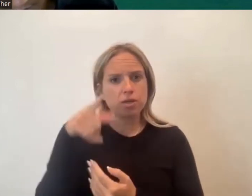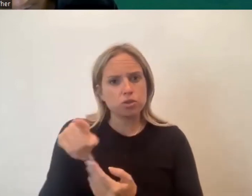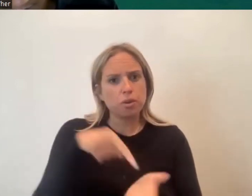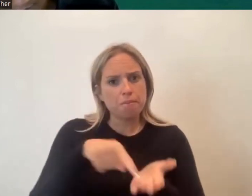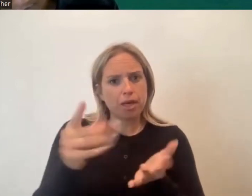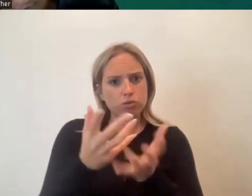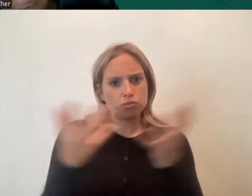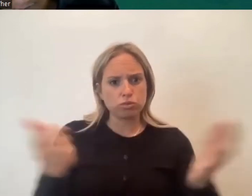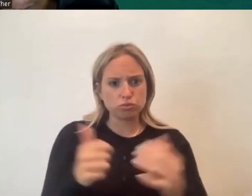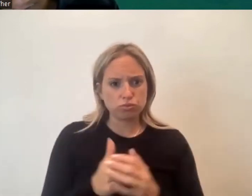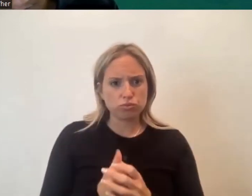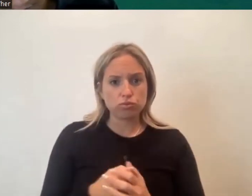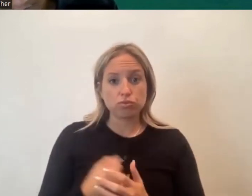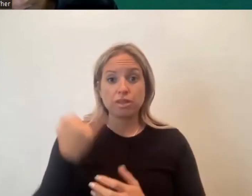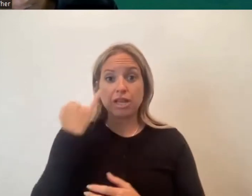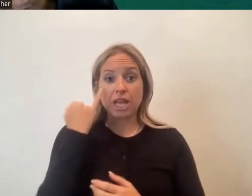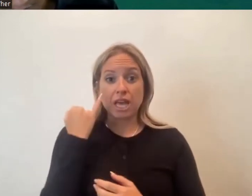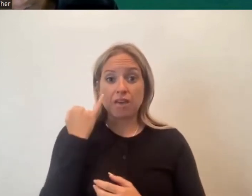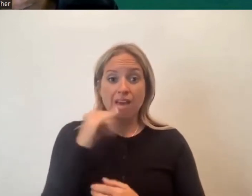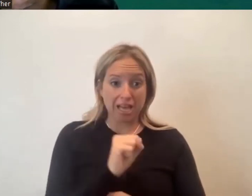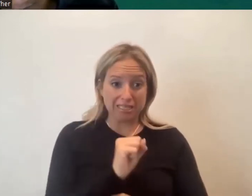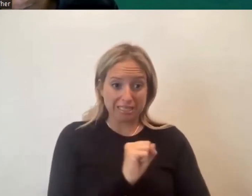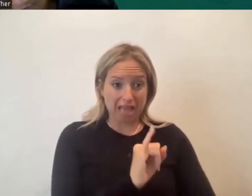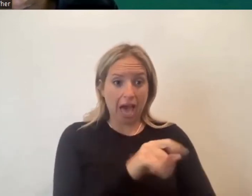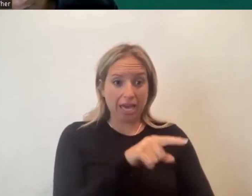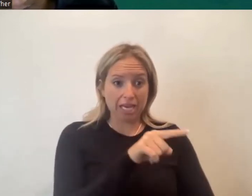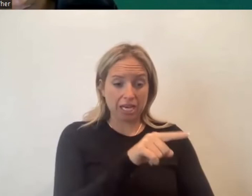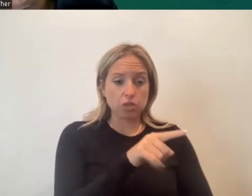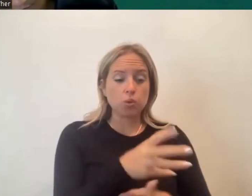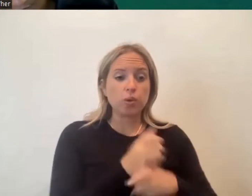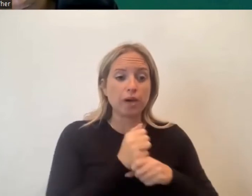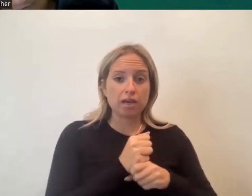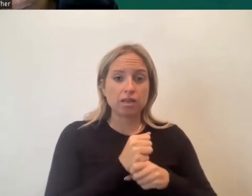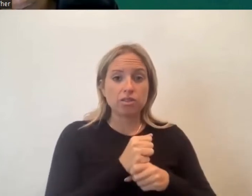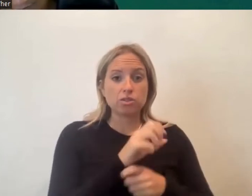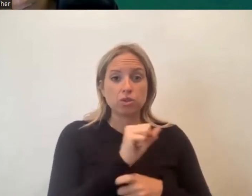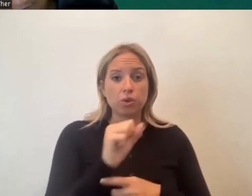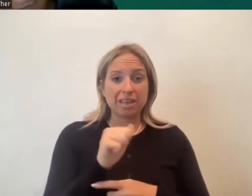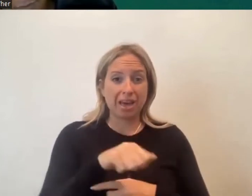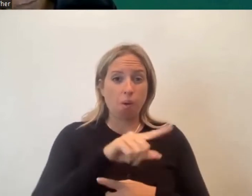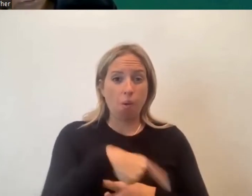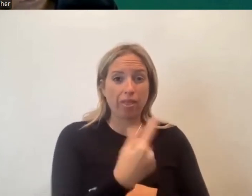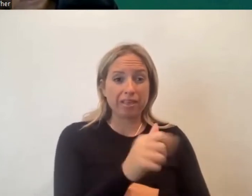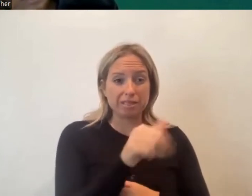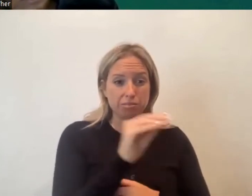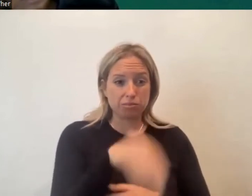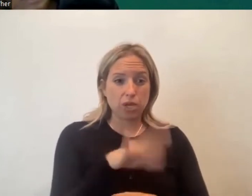So if you're receiving SSI, social security can only take 10% of your monthly benefits